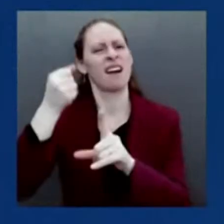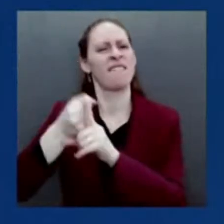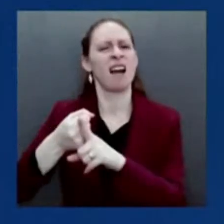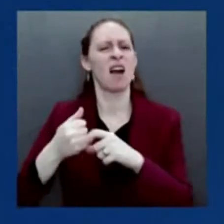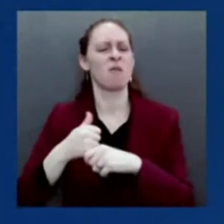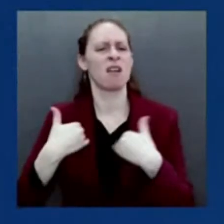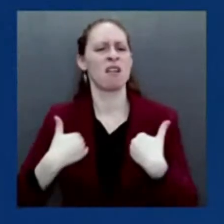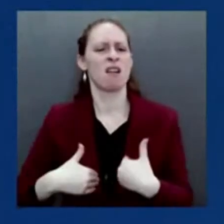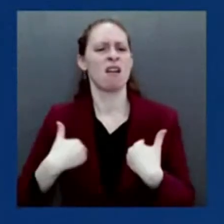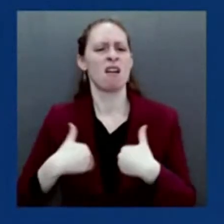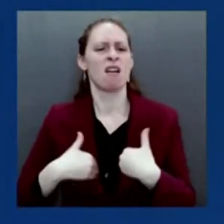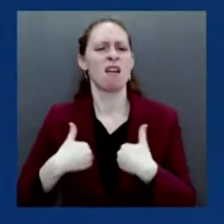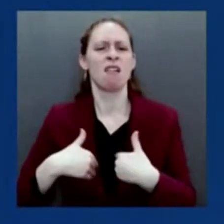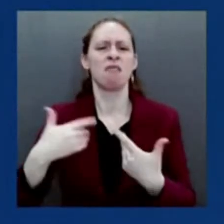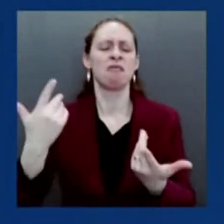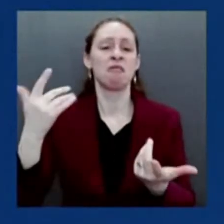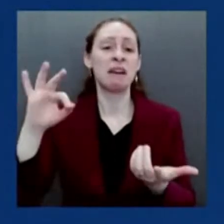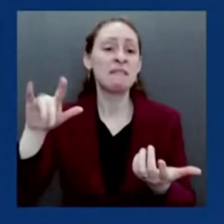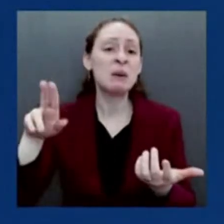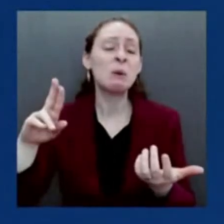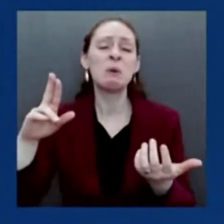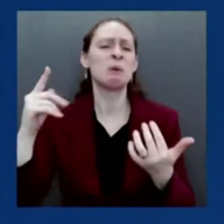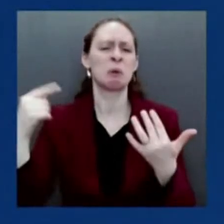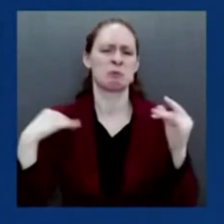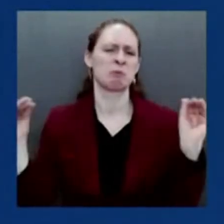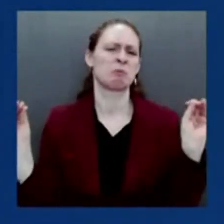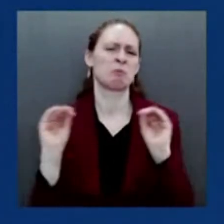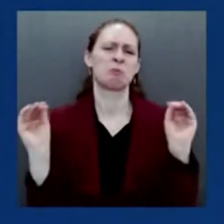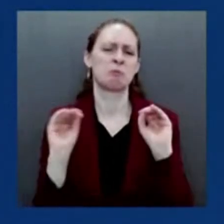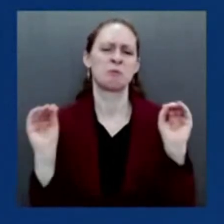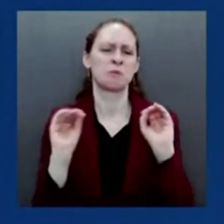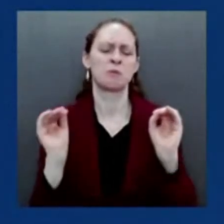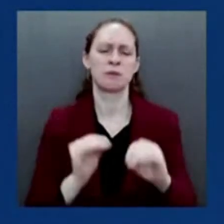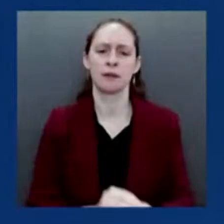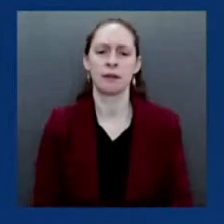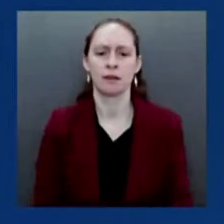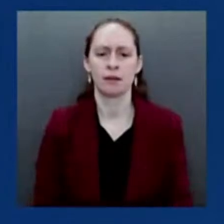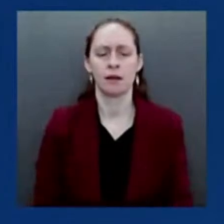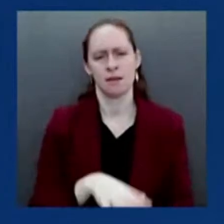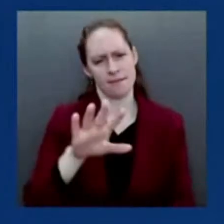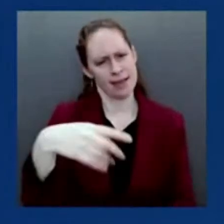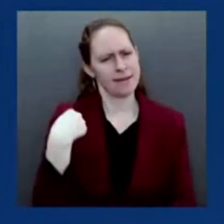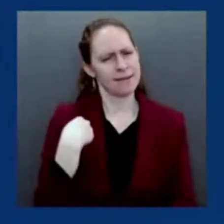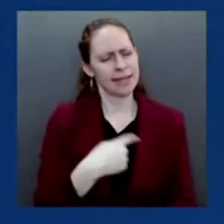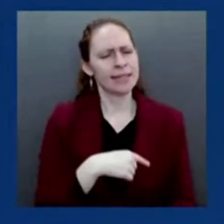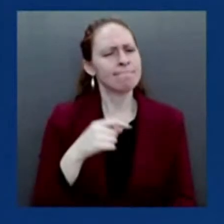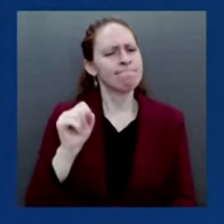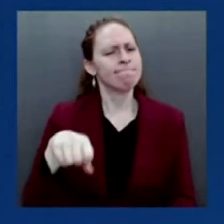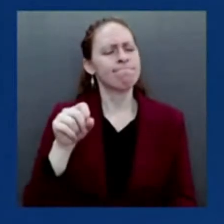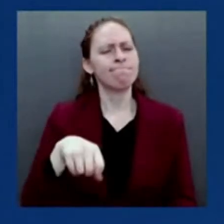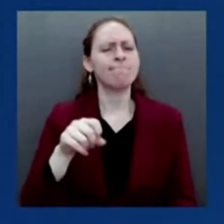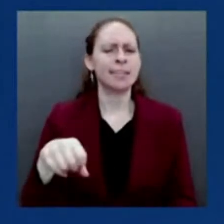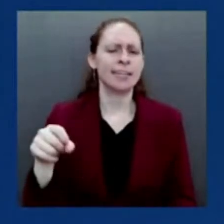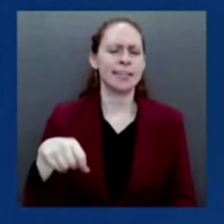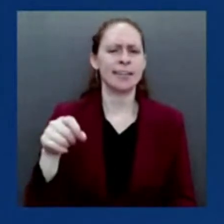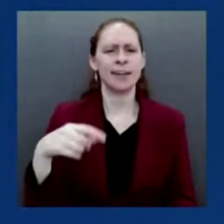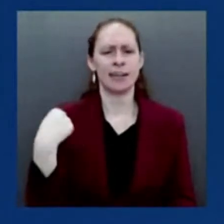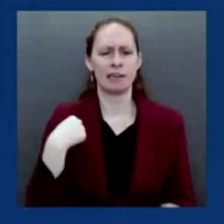THIS IS NOT A DIRECT COMPARISON OF OMICRON VERSUS OTHER RESPIRATORY VIRUSES, BUT WHAT I